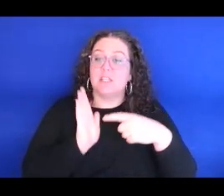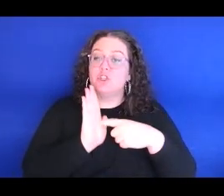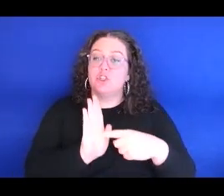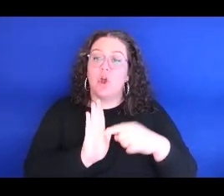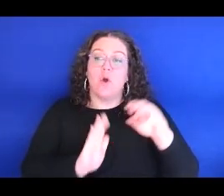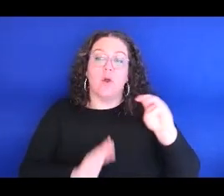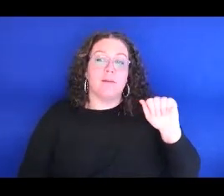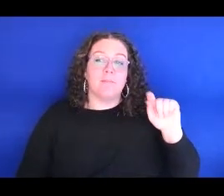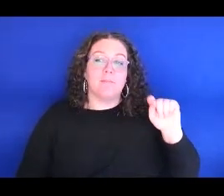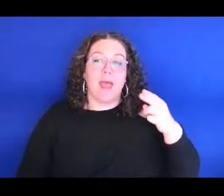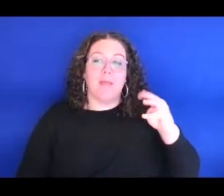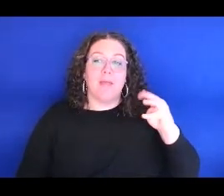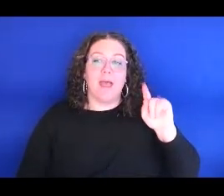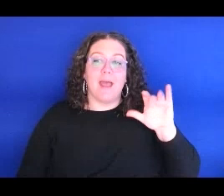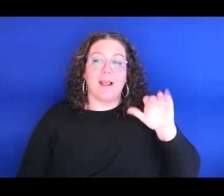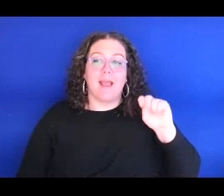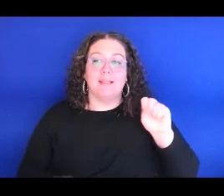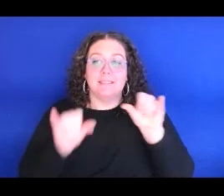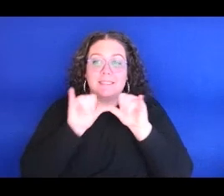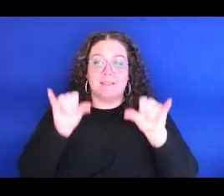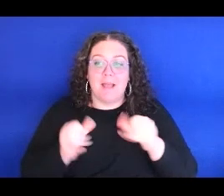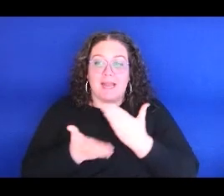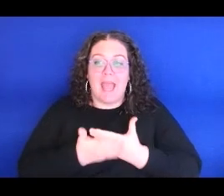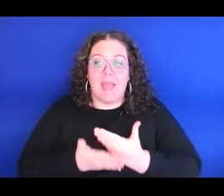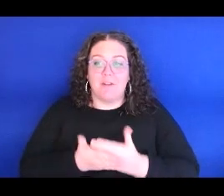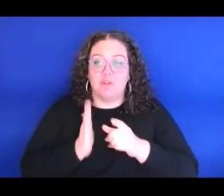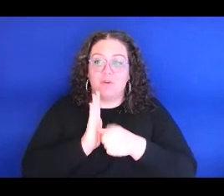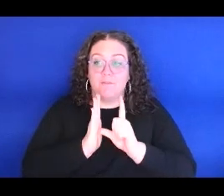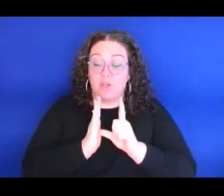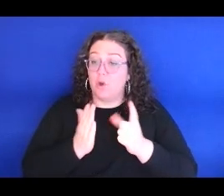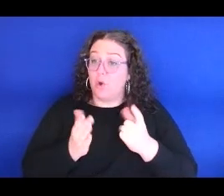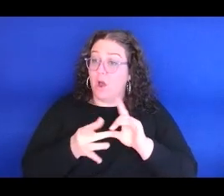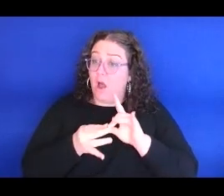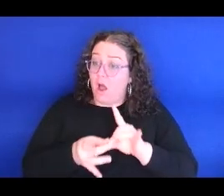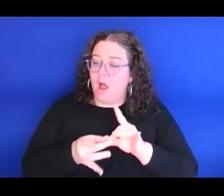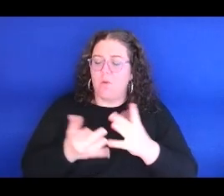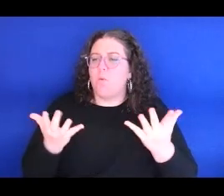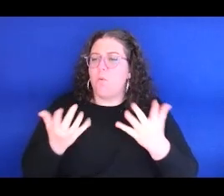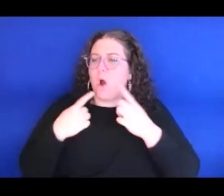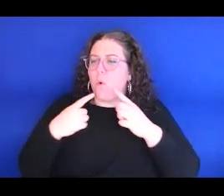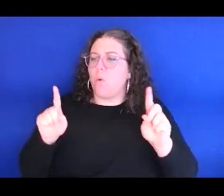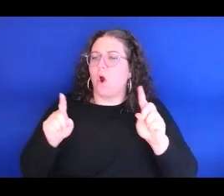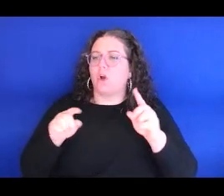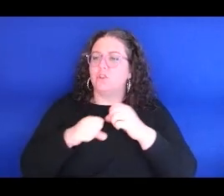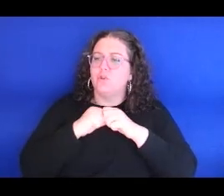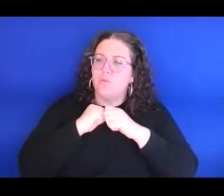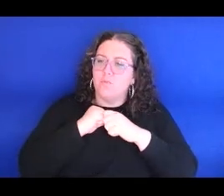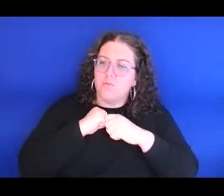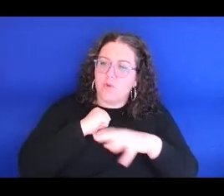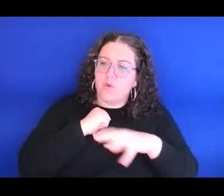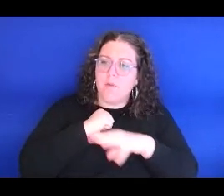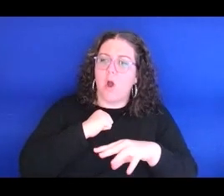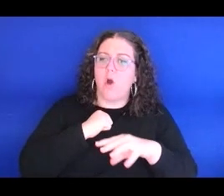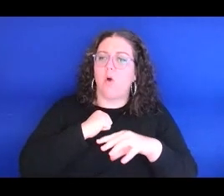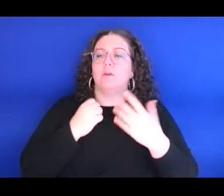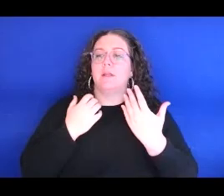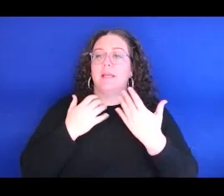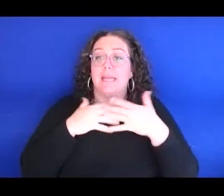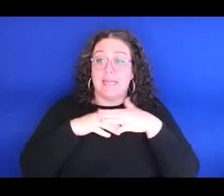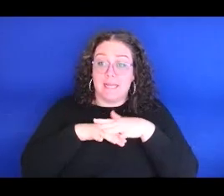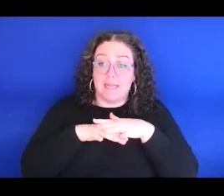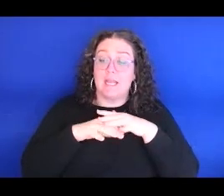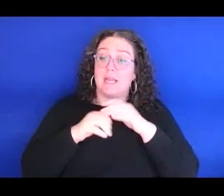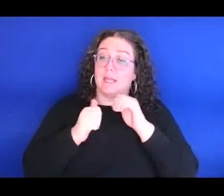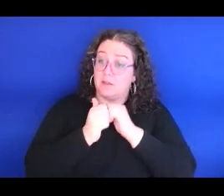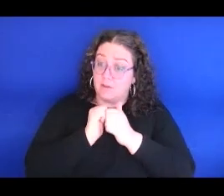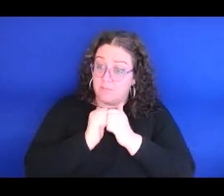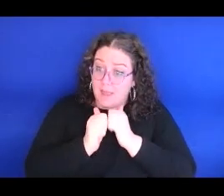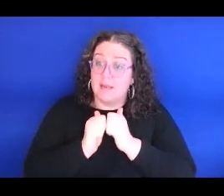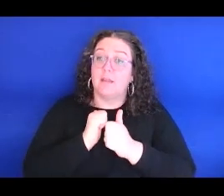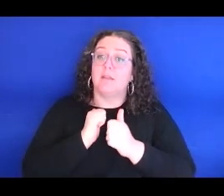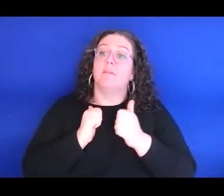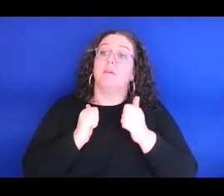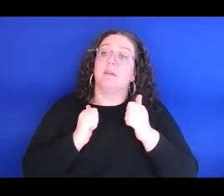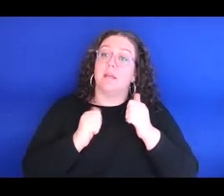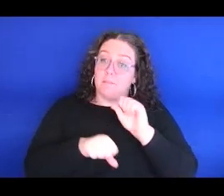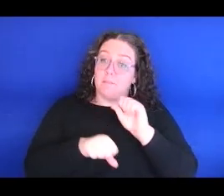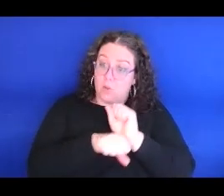Systematic Evidence Review on what works to promote competitive integrated employment.